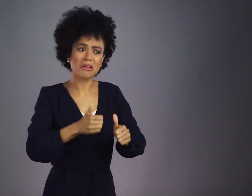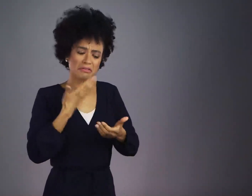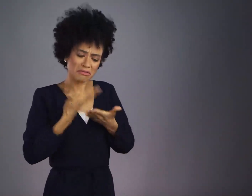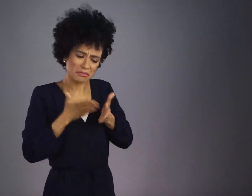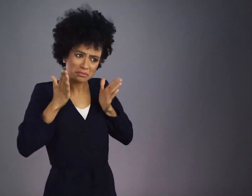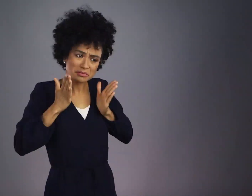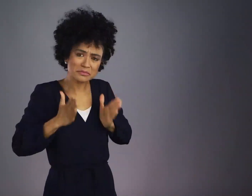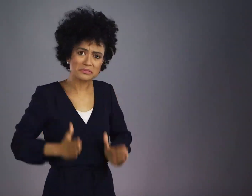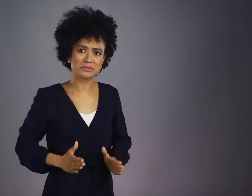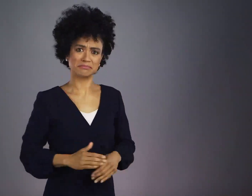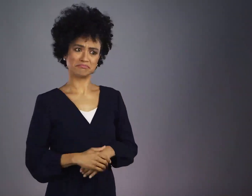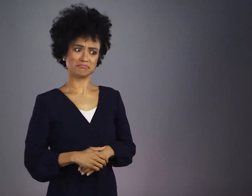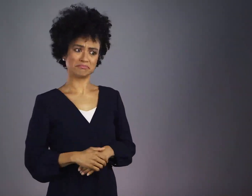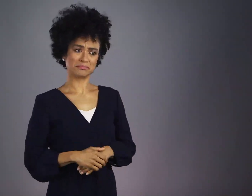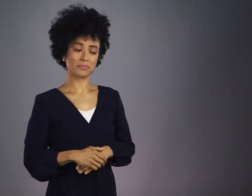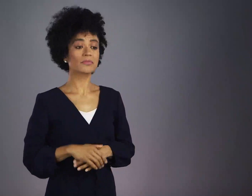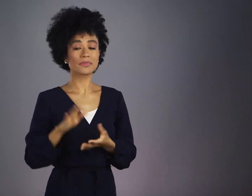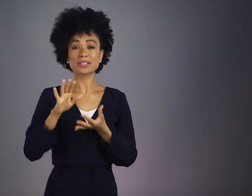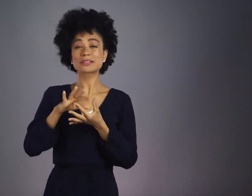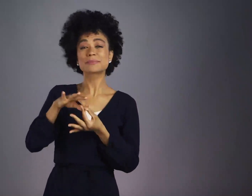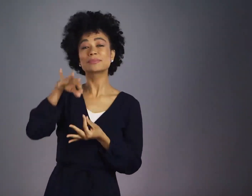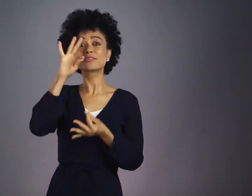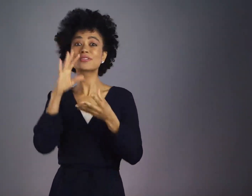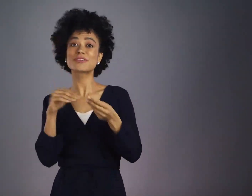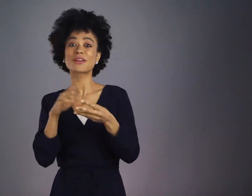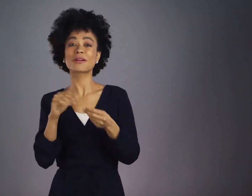than in our talk of spiritual discoveries.